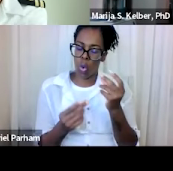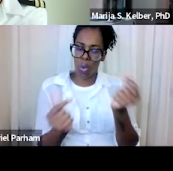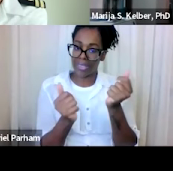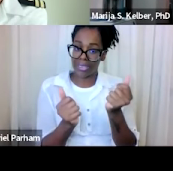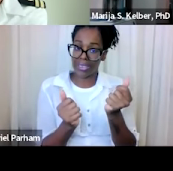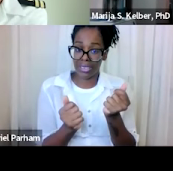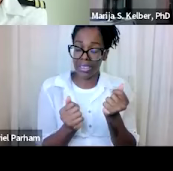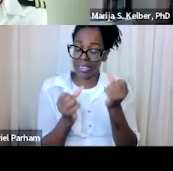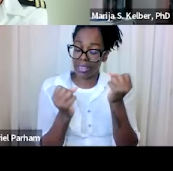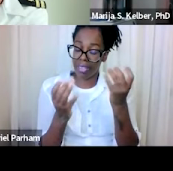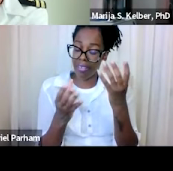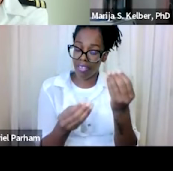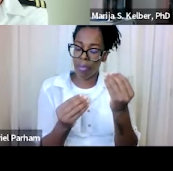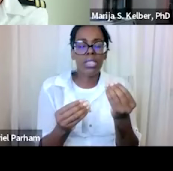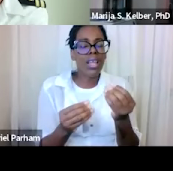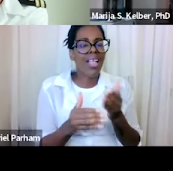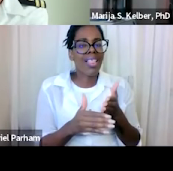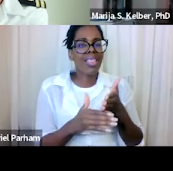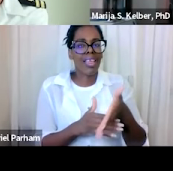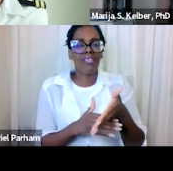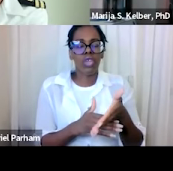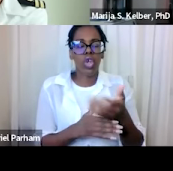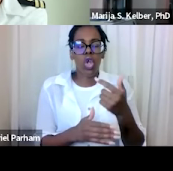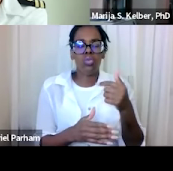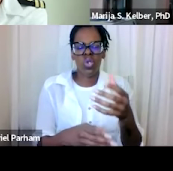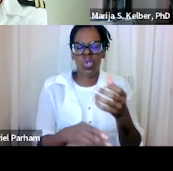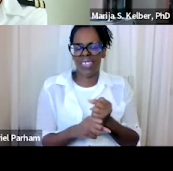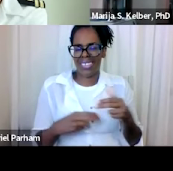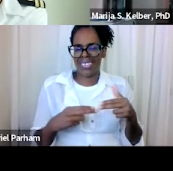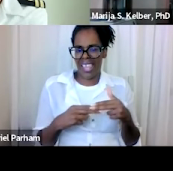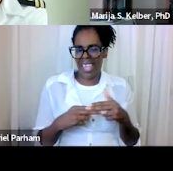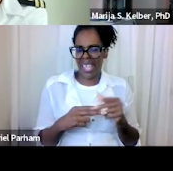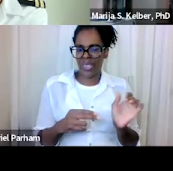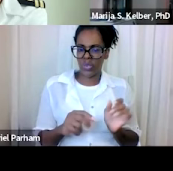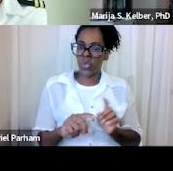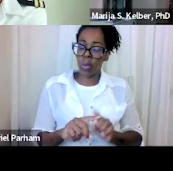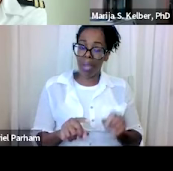Again, you'll get the slides afterwards. And this is really sort of a way to look